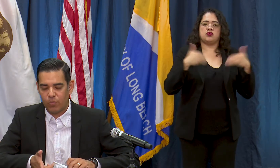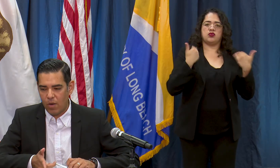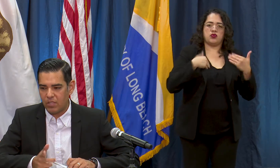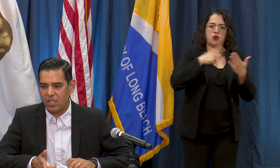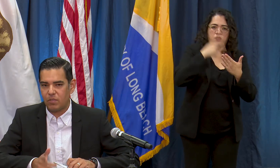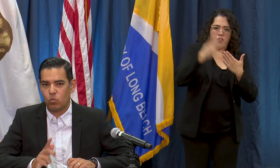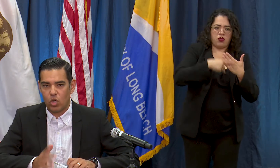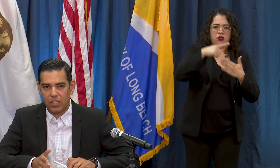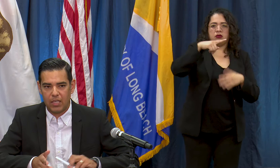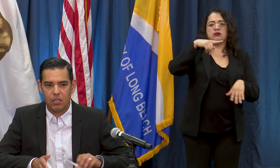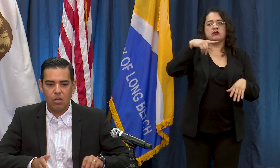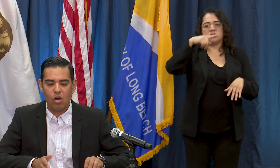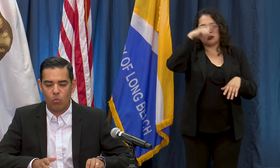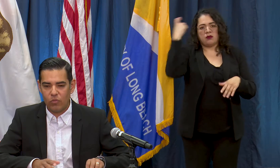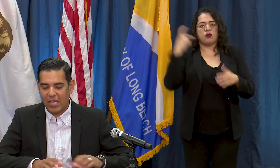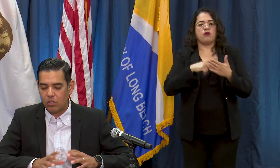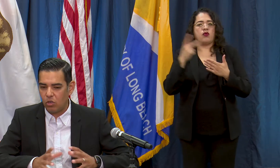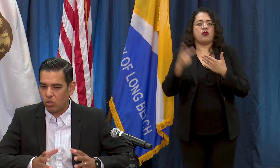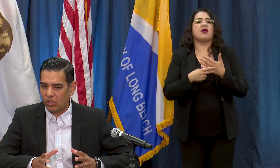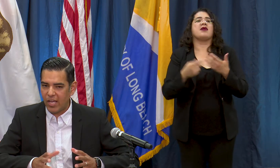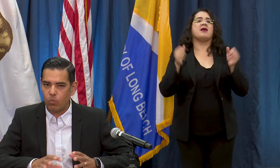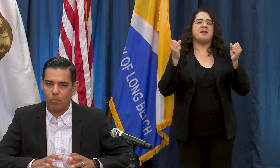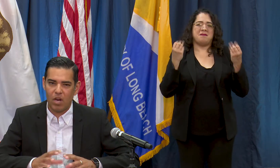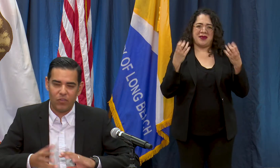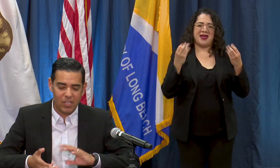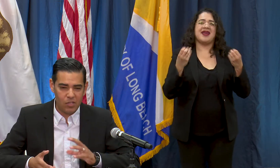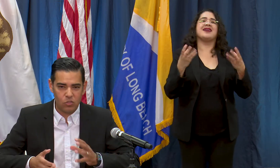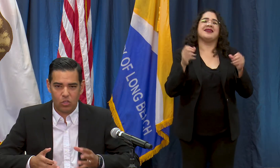Department team is working on what that could look like, what modifications could